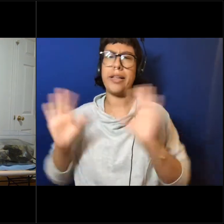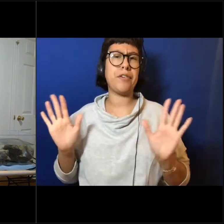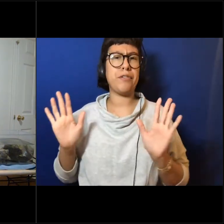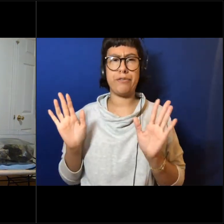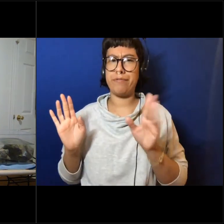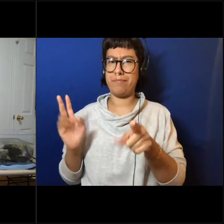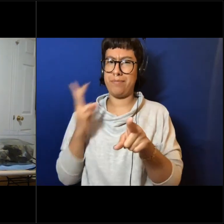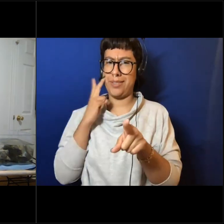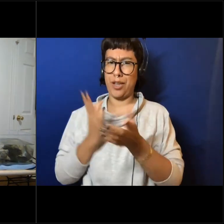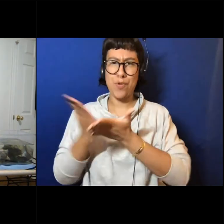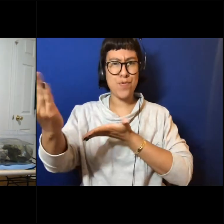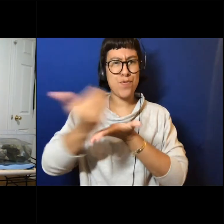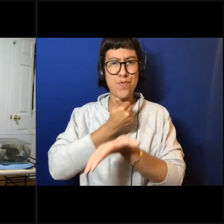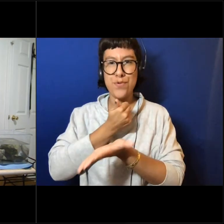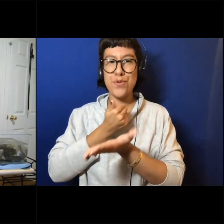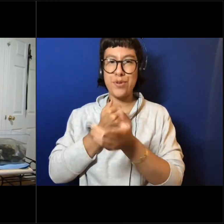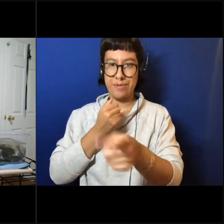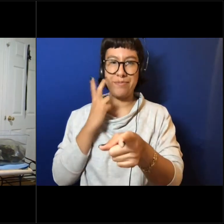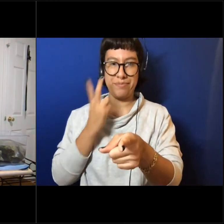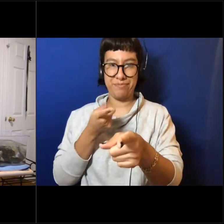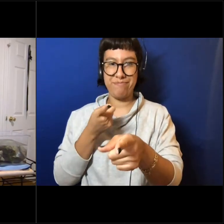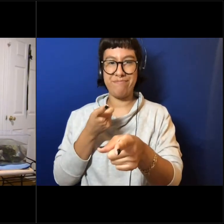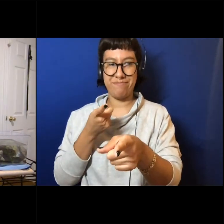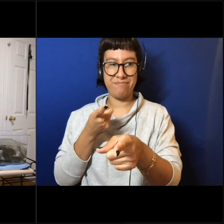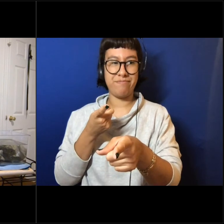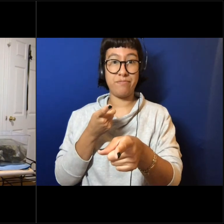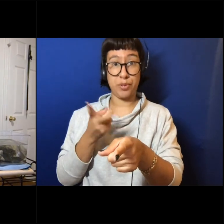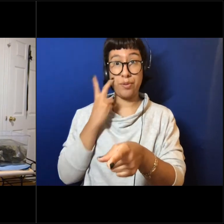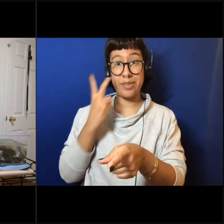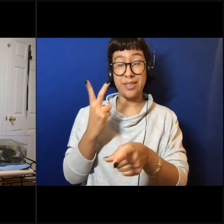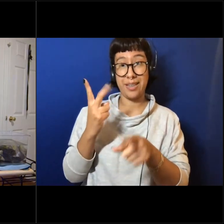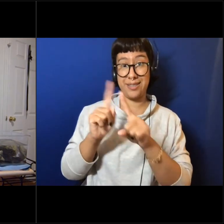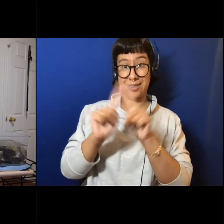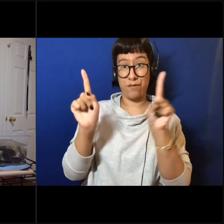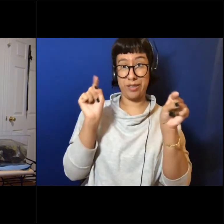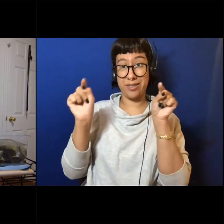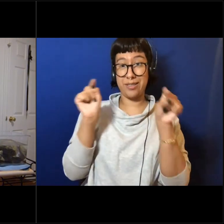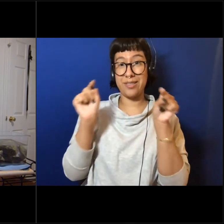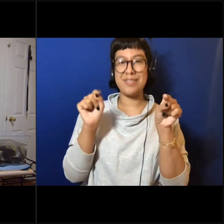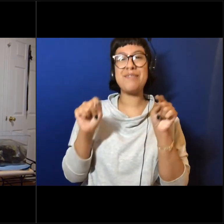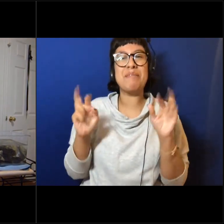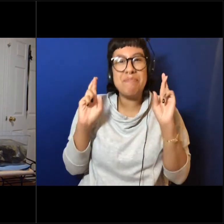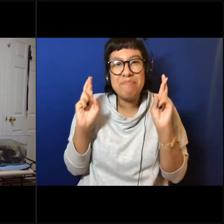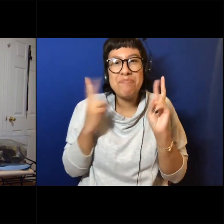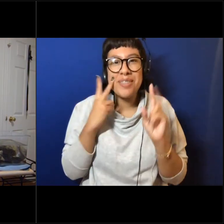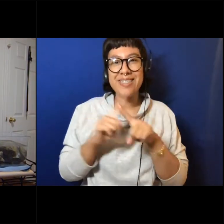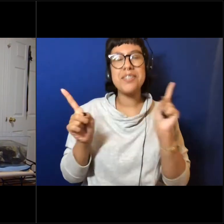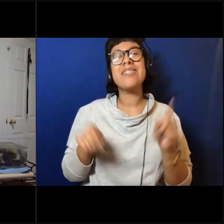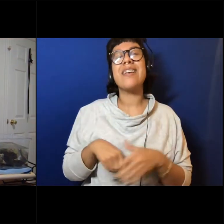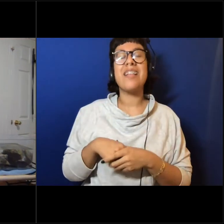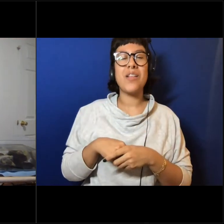You can see right through that tank. Do you guys see those differences? I hope so. But anyway, it shows you.